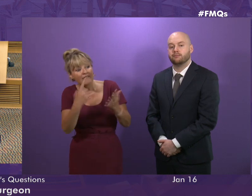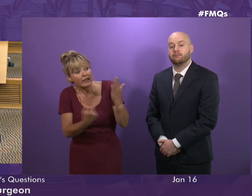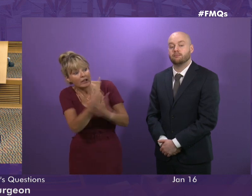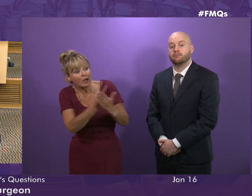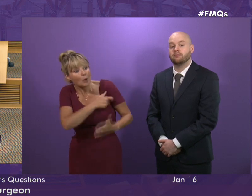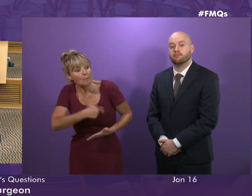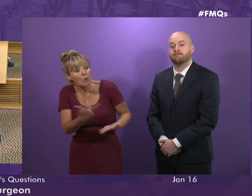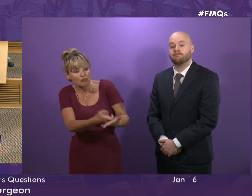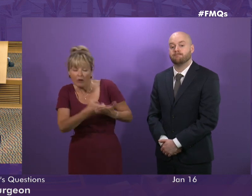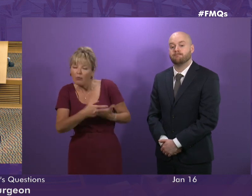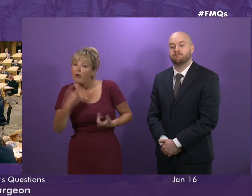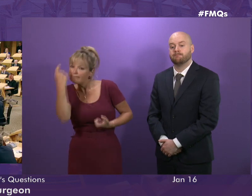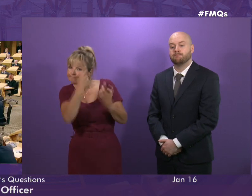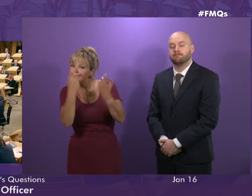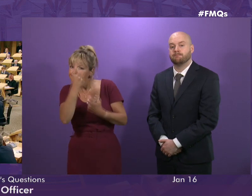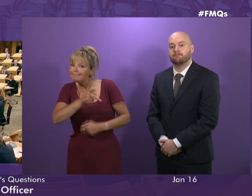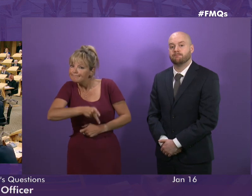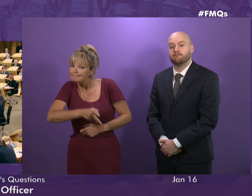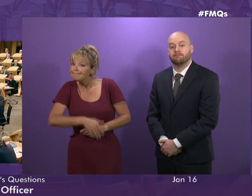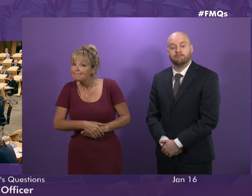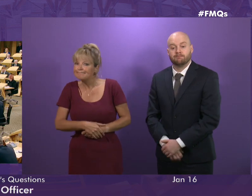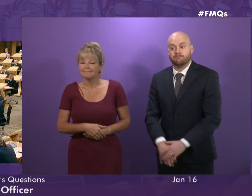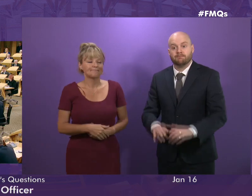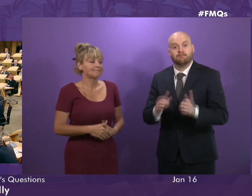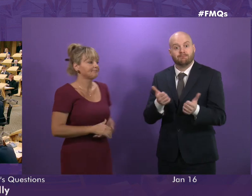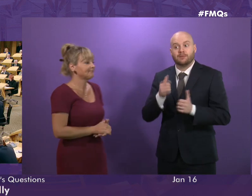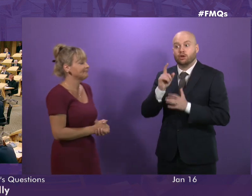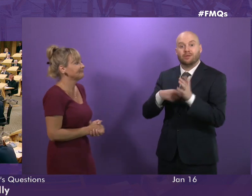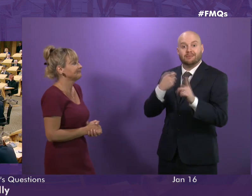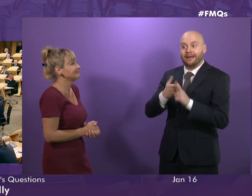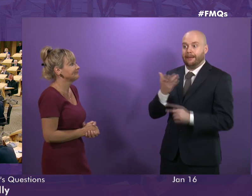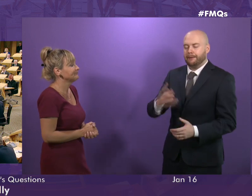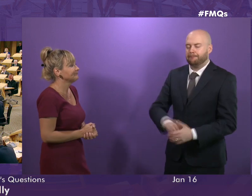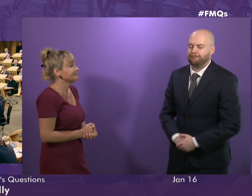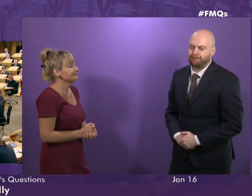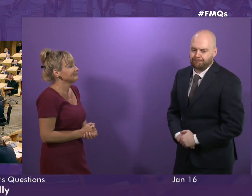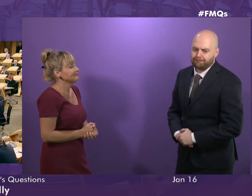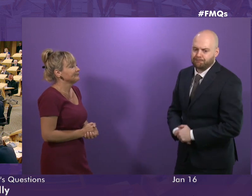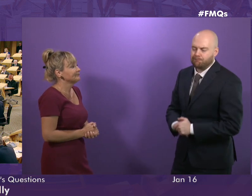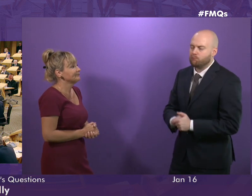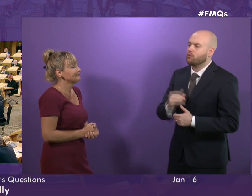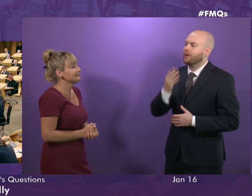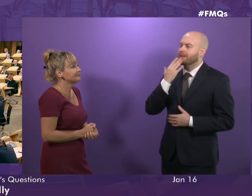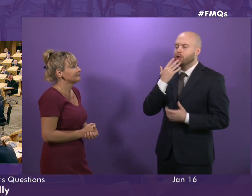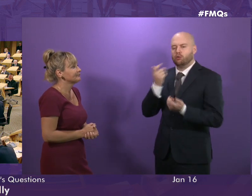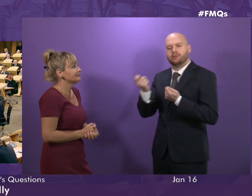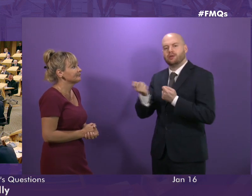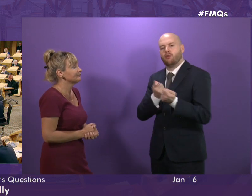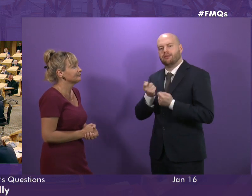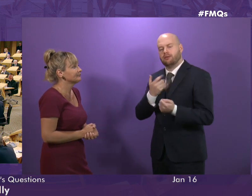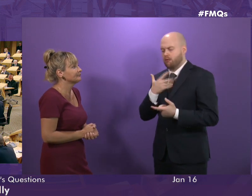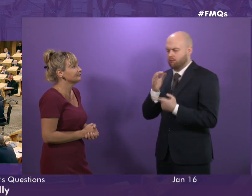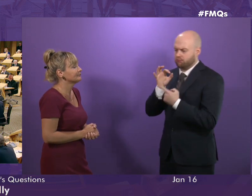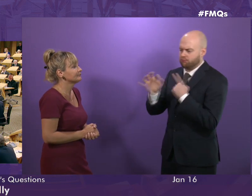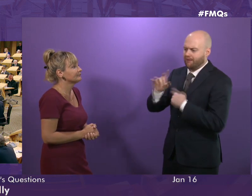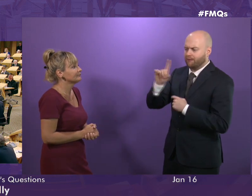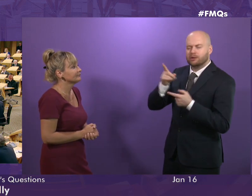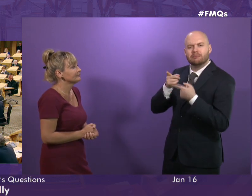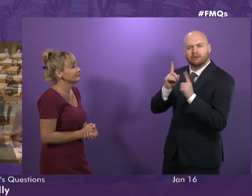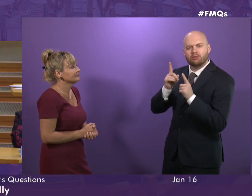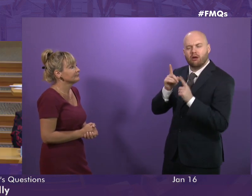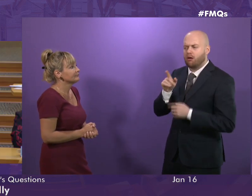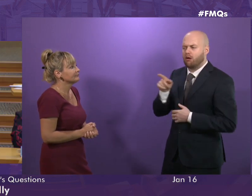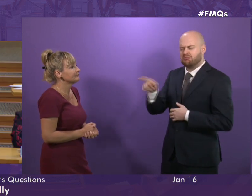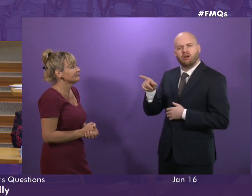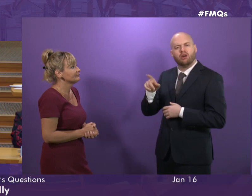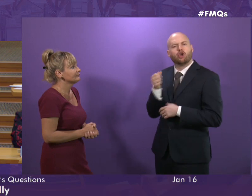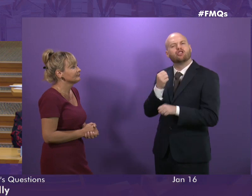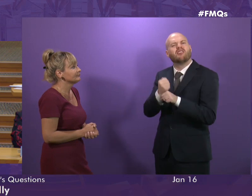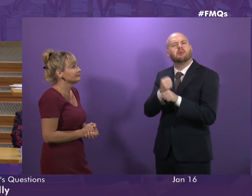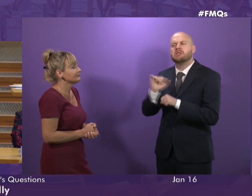To ask the First Minister what the Scottish Government’s response is to reports that